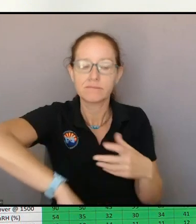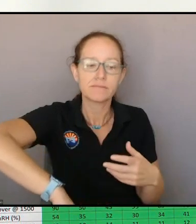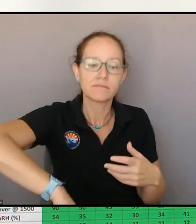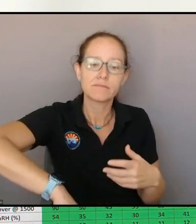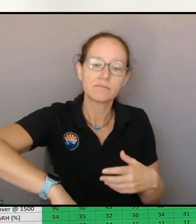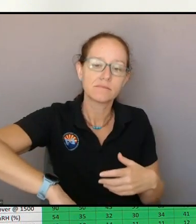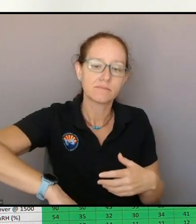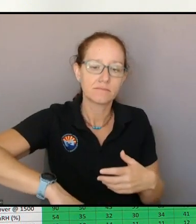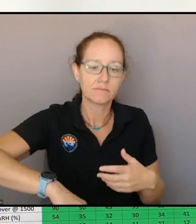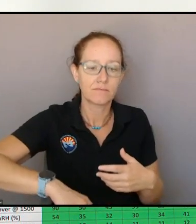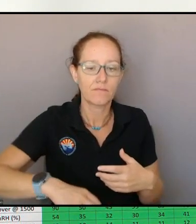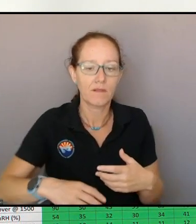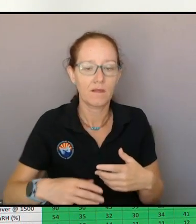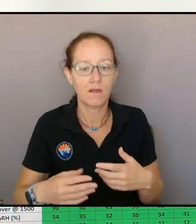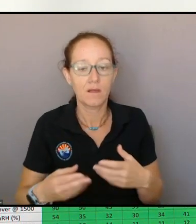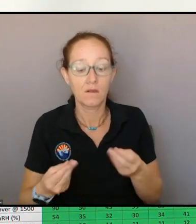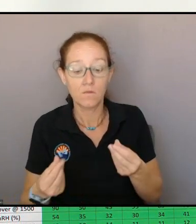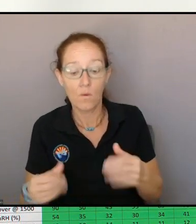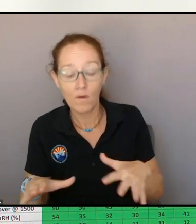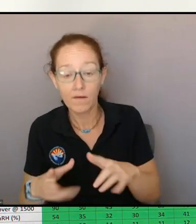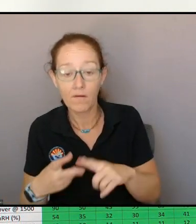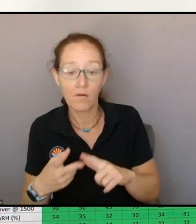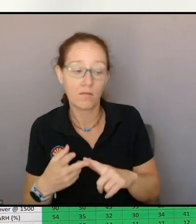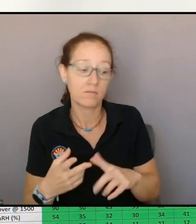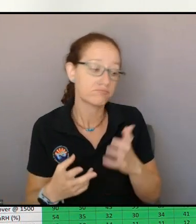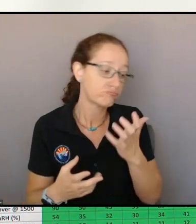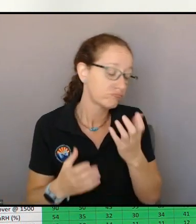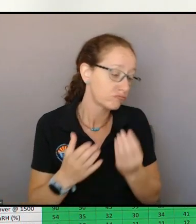fuels as well. So there's really not a whole lot more good we